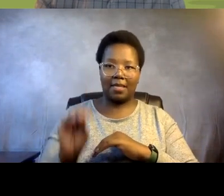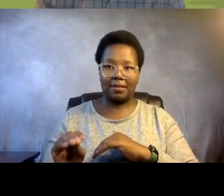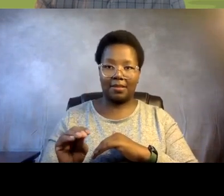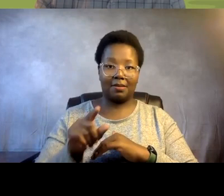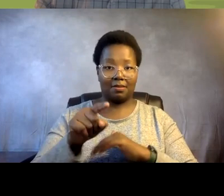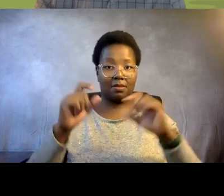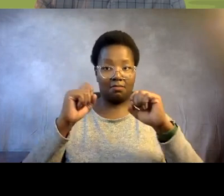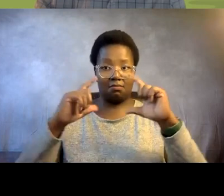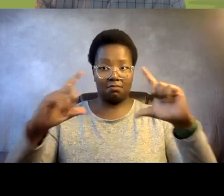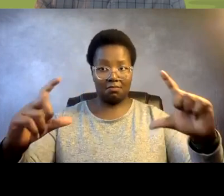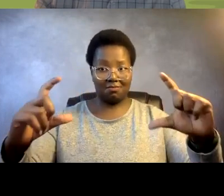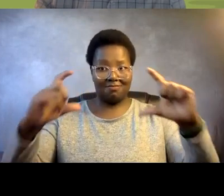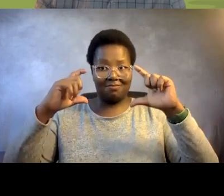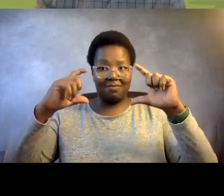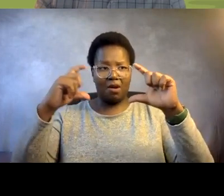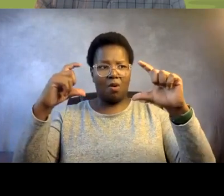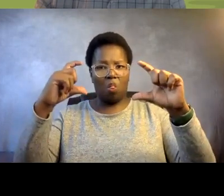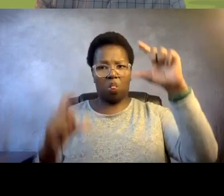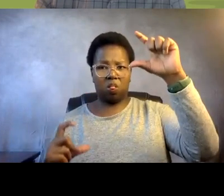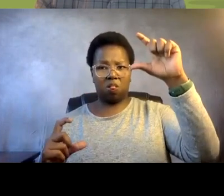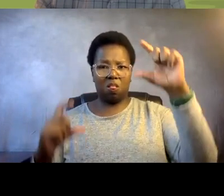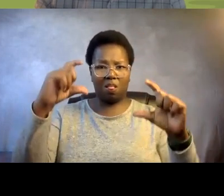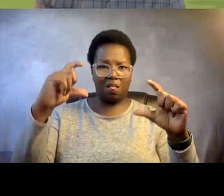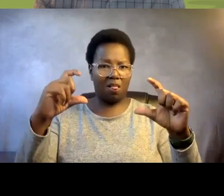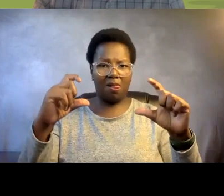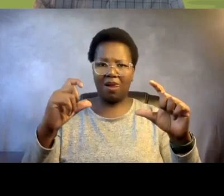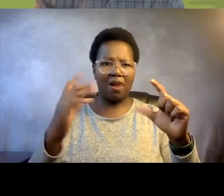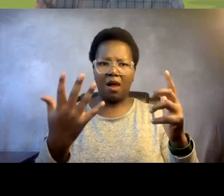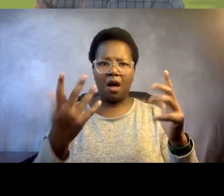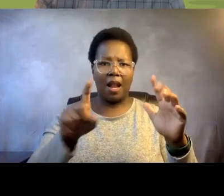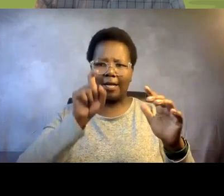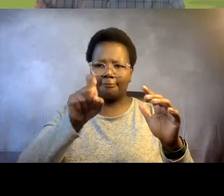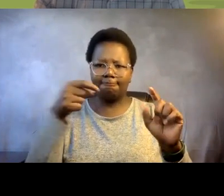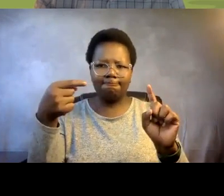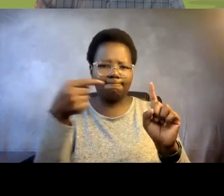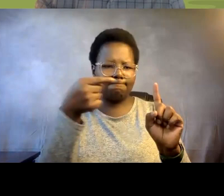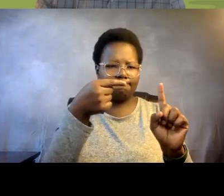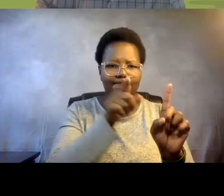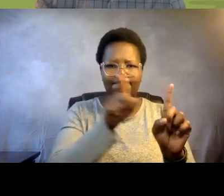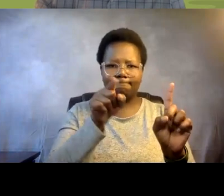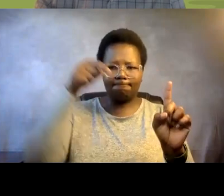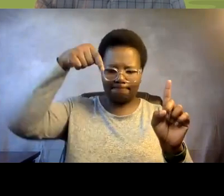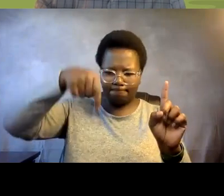Now there are things like scrolling that are not allowed according to WCAG because the difficulty